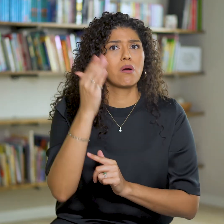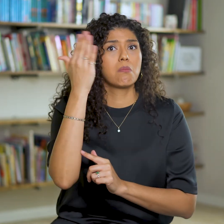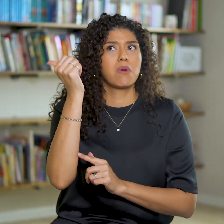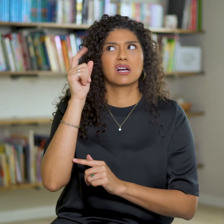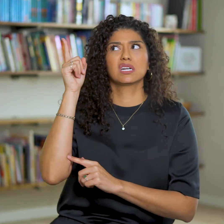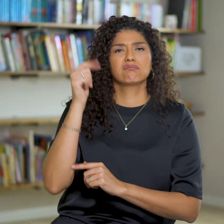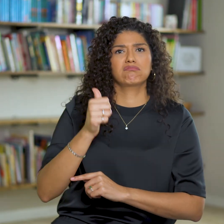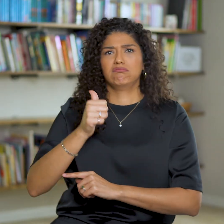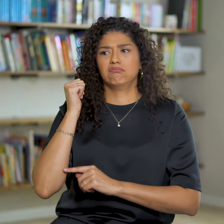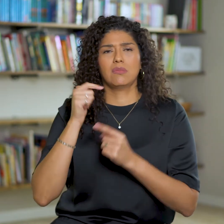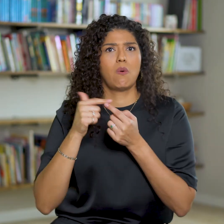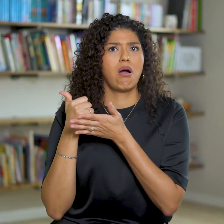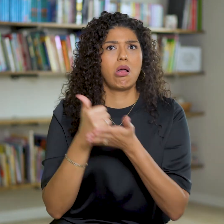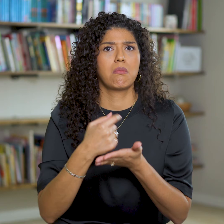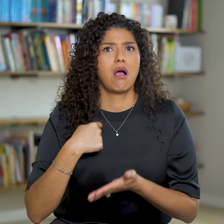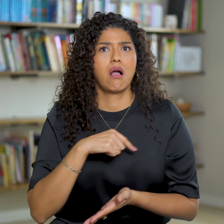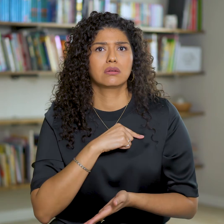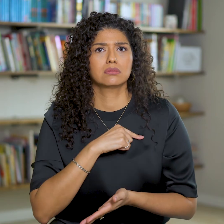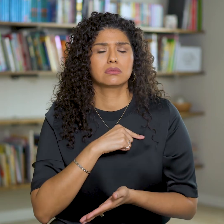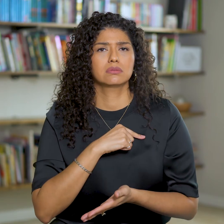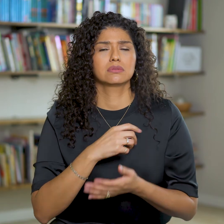because He’s holding out on us.